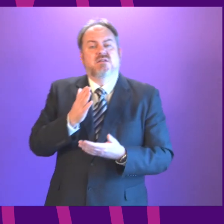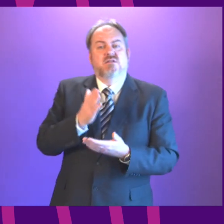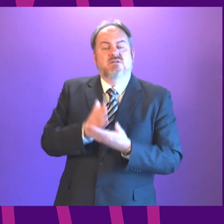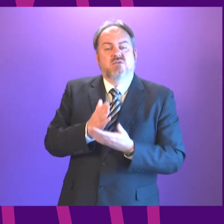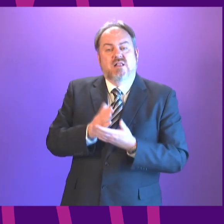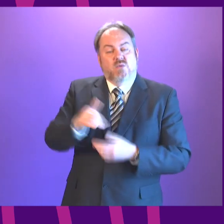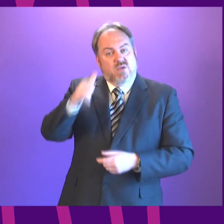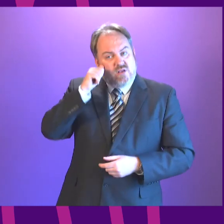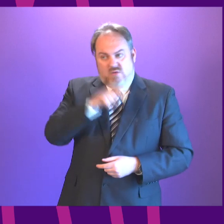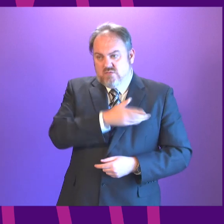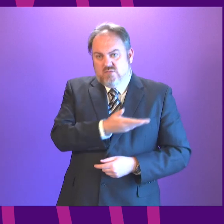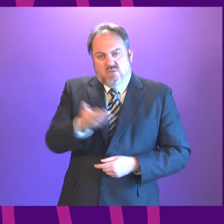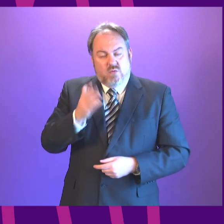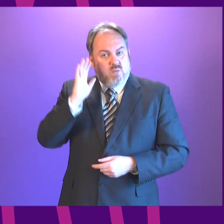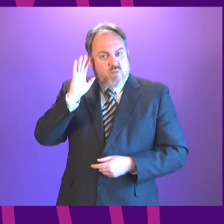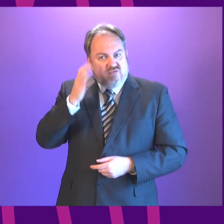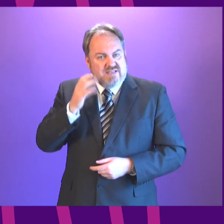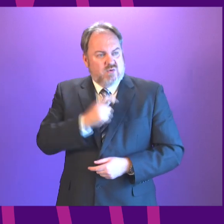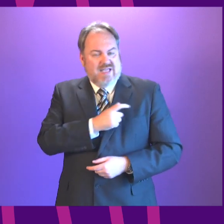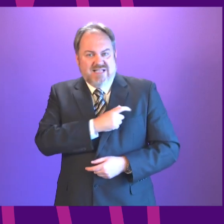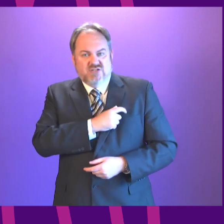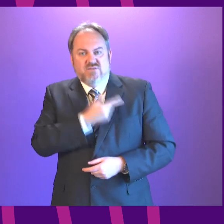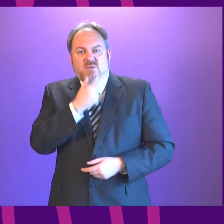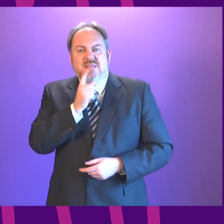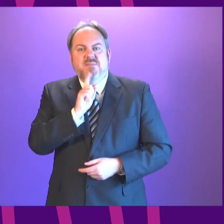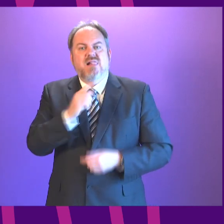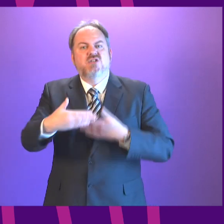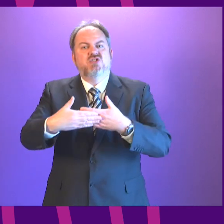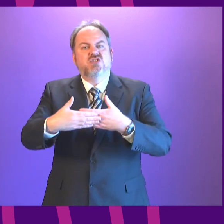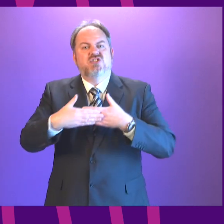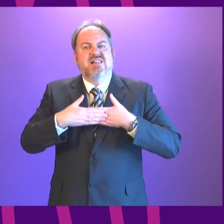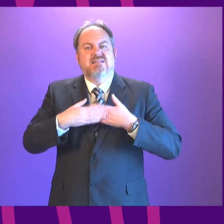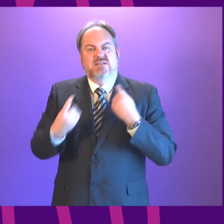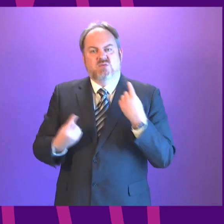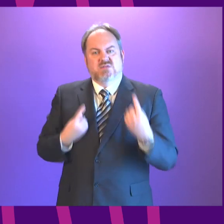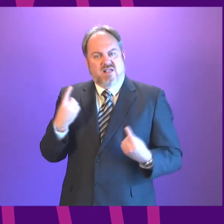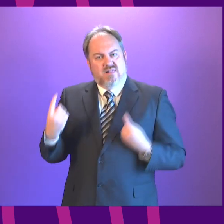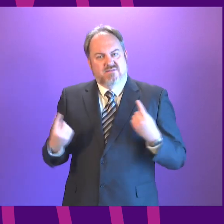cause particular anxiety for those who were shielding. The chief medical officer has written